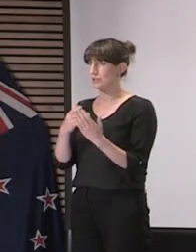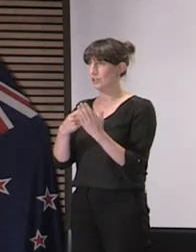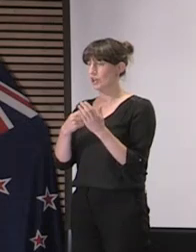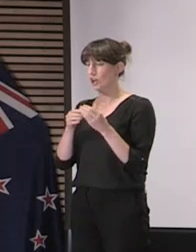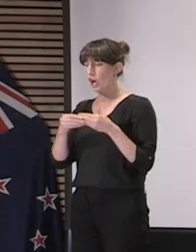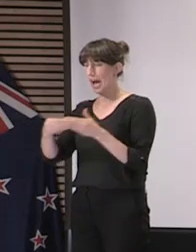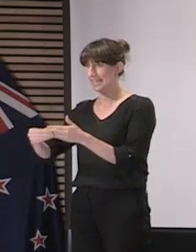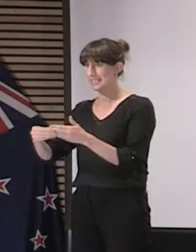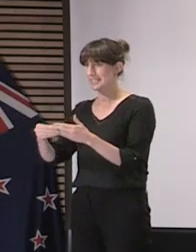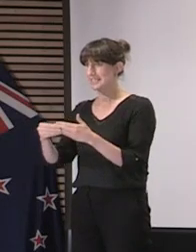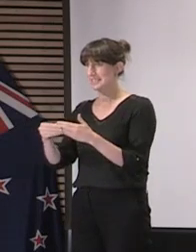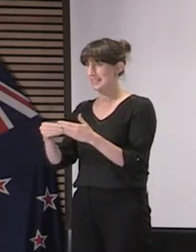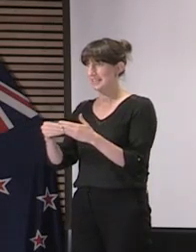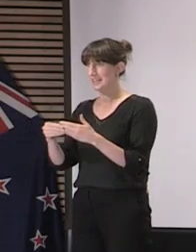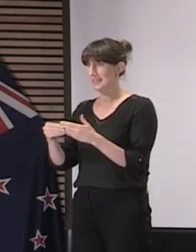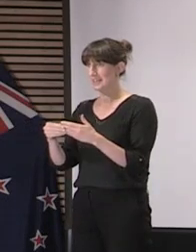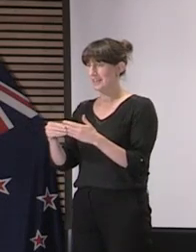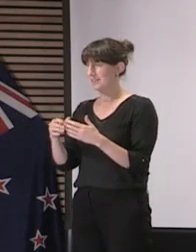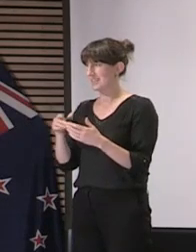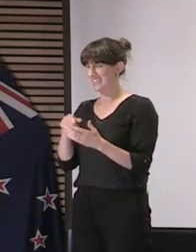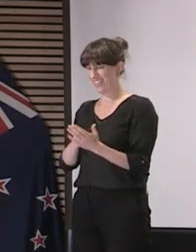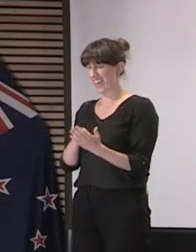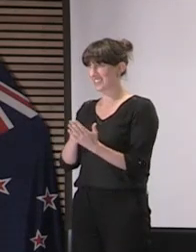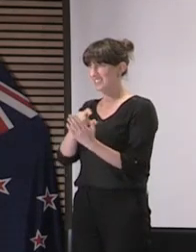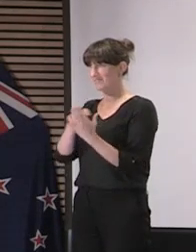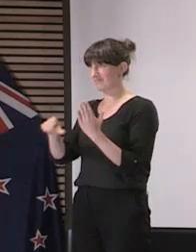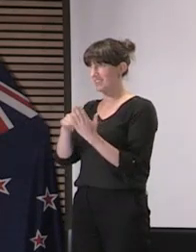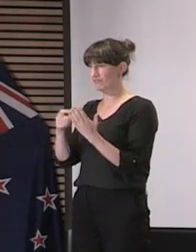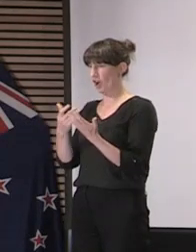up for actions taken prior to